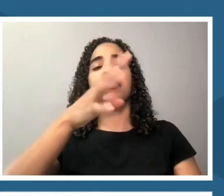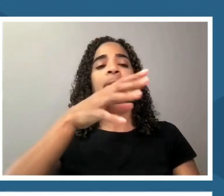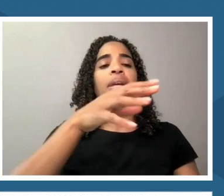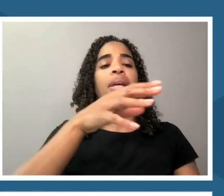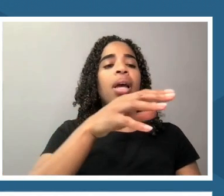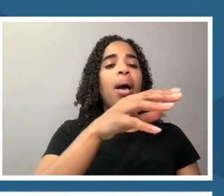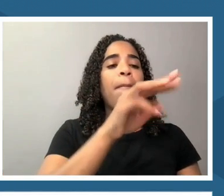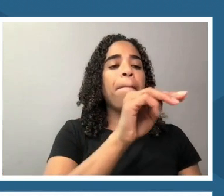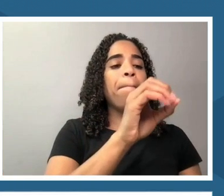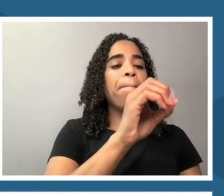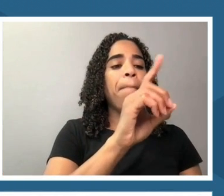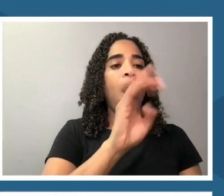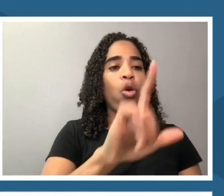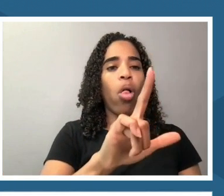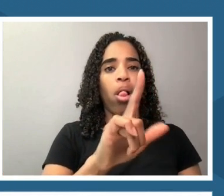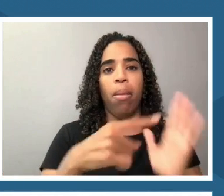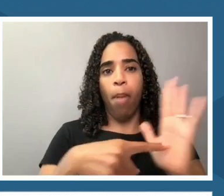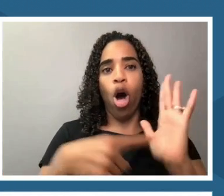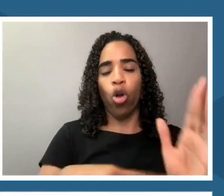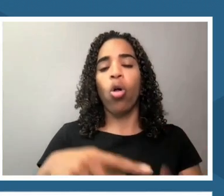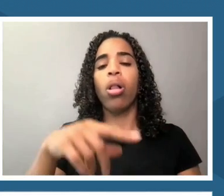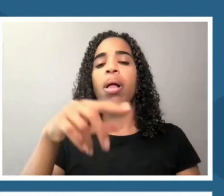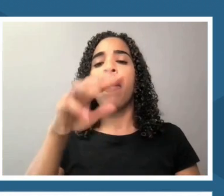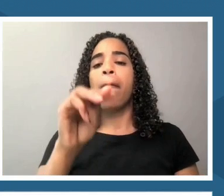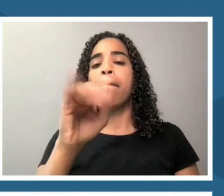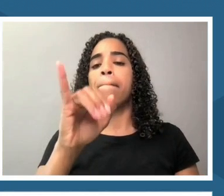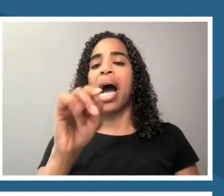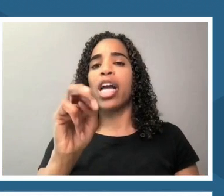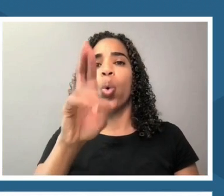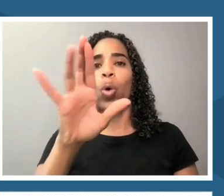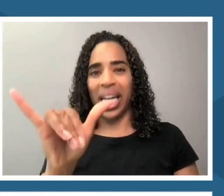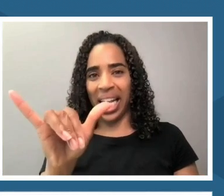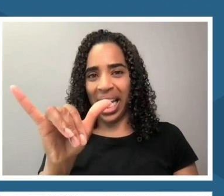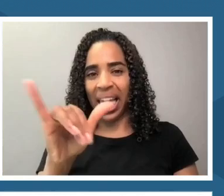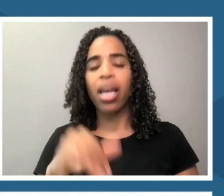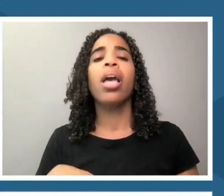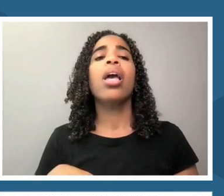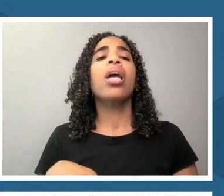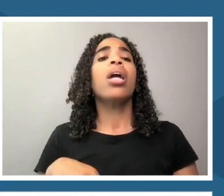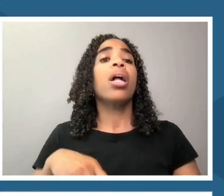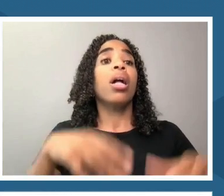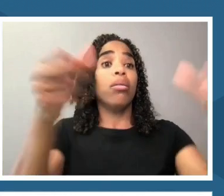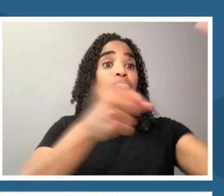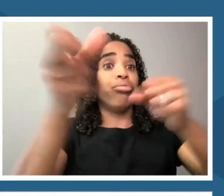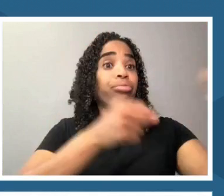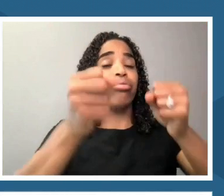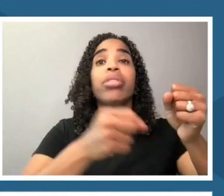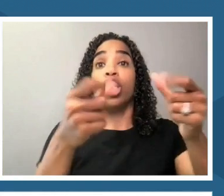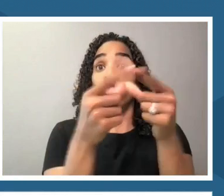he basically cherry cherry-picks observations from an internment camp of